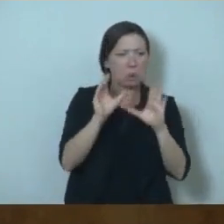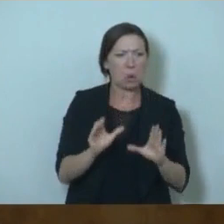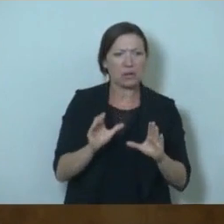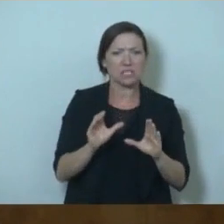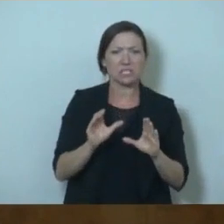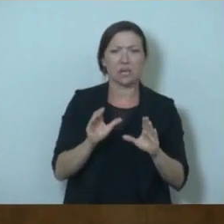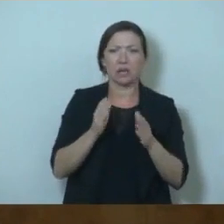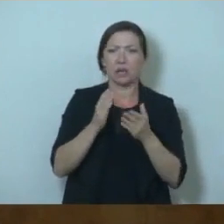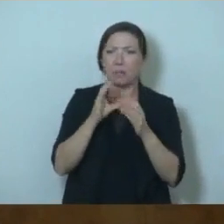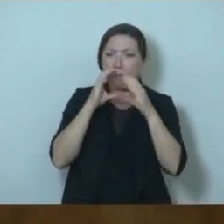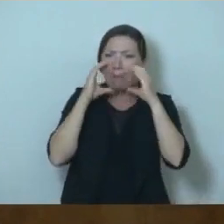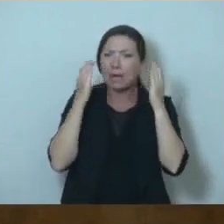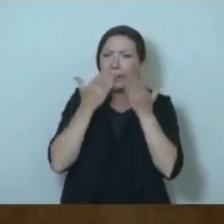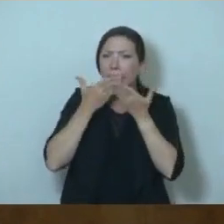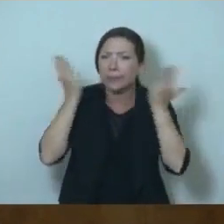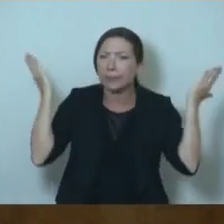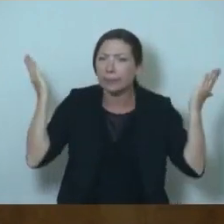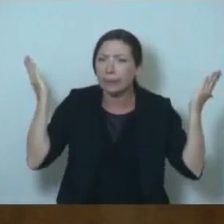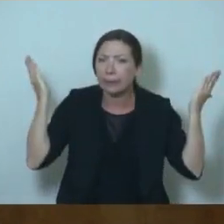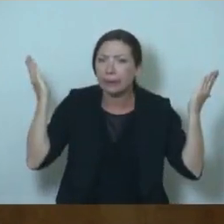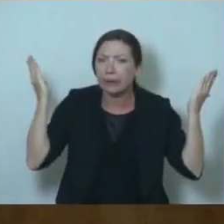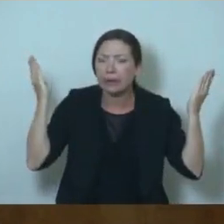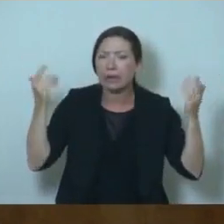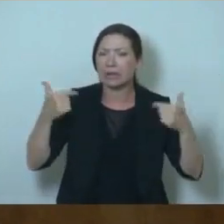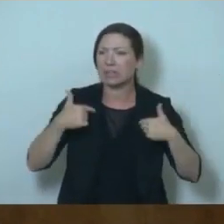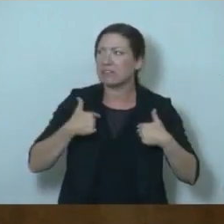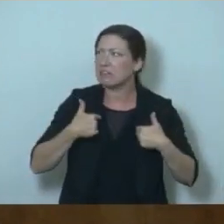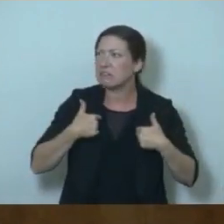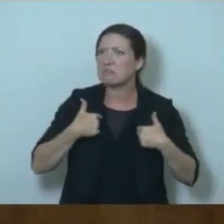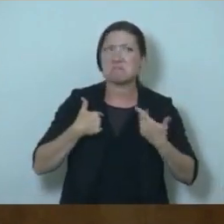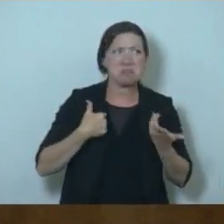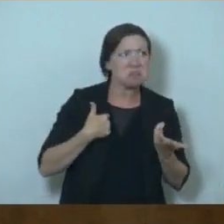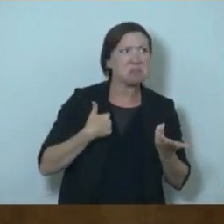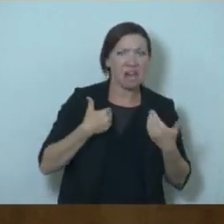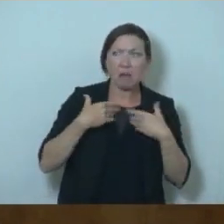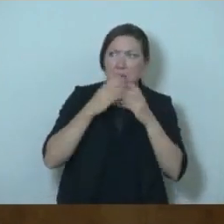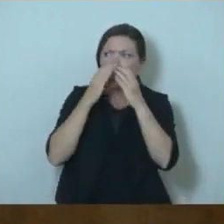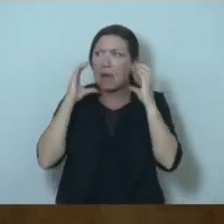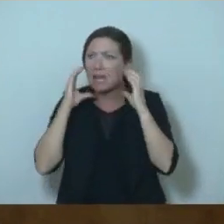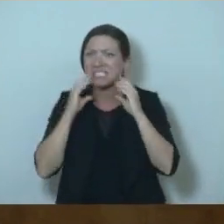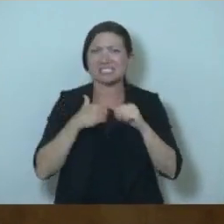I WAS ONE OF FIVE PEOPLE WEARING A MASK OUT OF MAYBE 50. THAT I SAW.